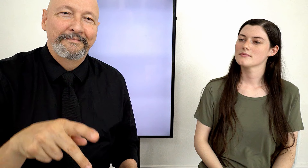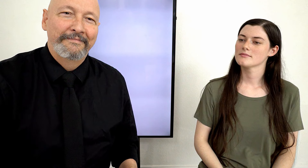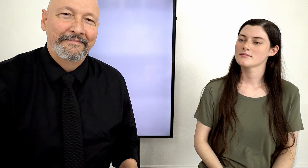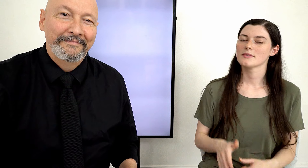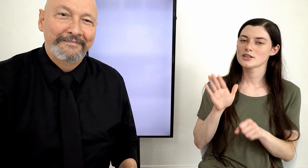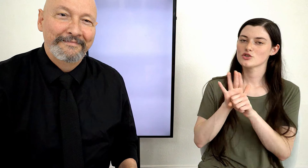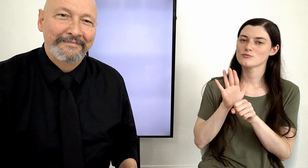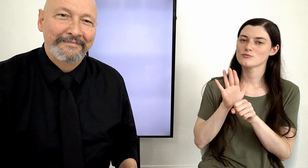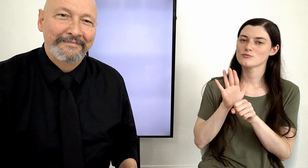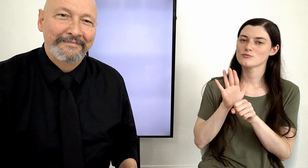ketchup